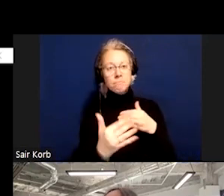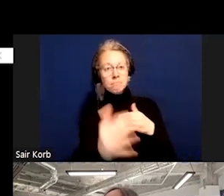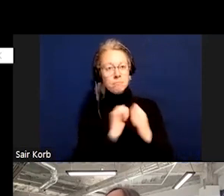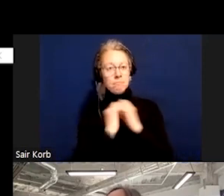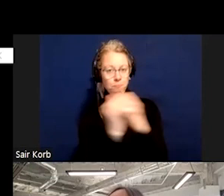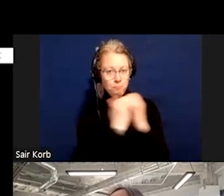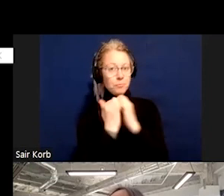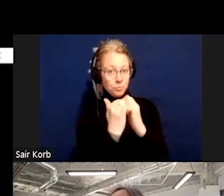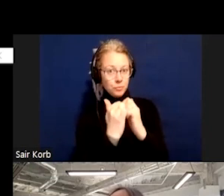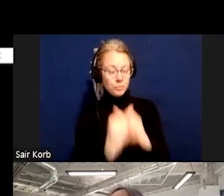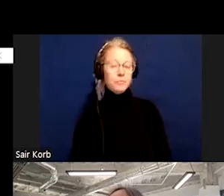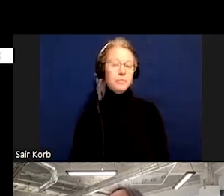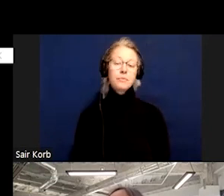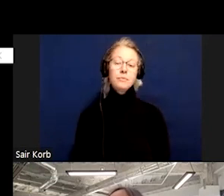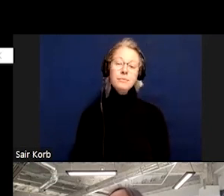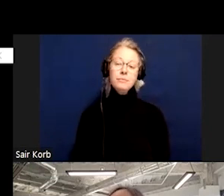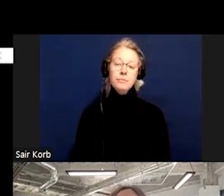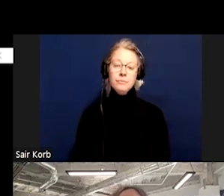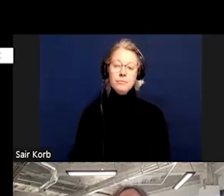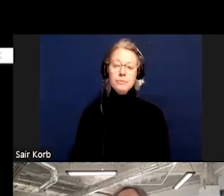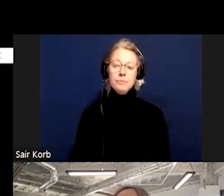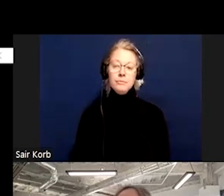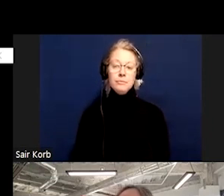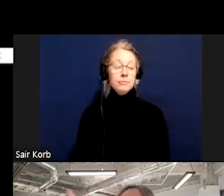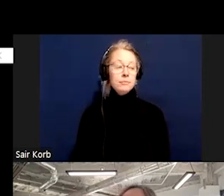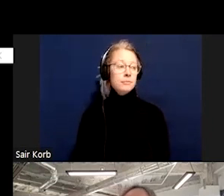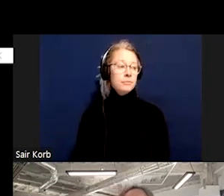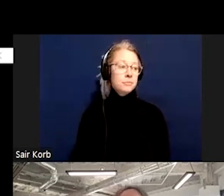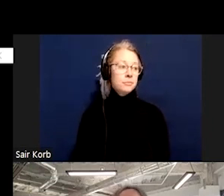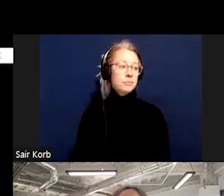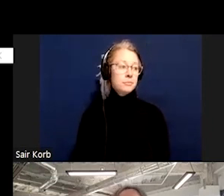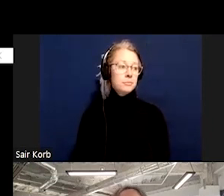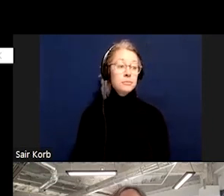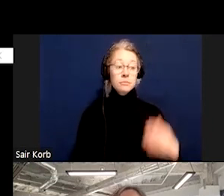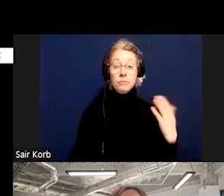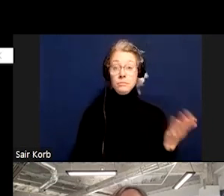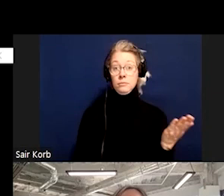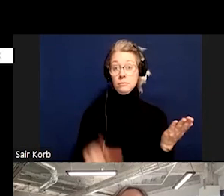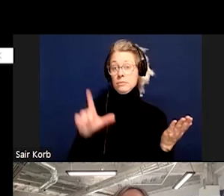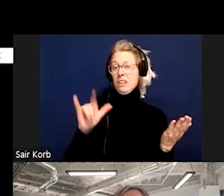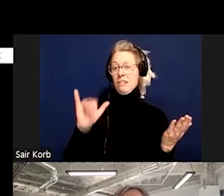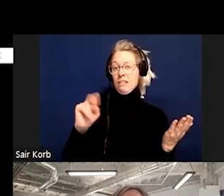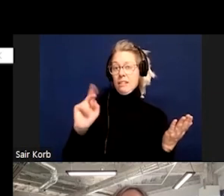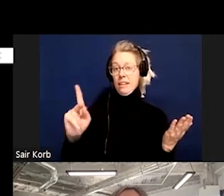So that's the framework. As I said, the link is in the chat, so you're welcome to look